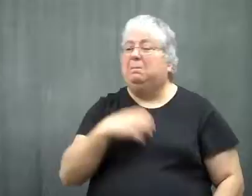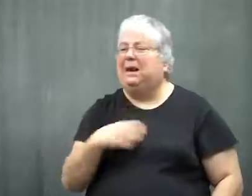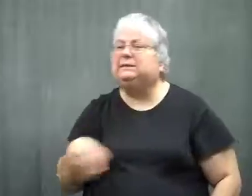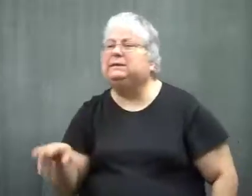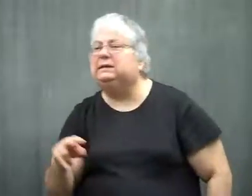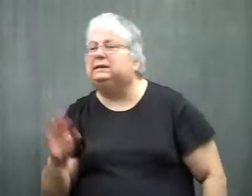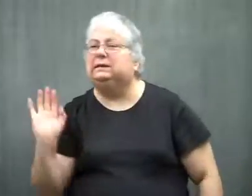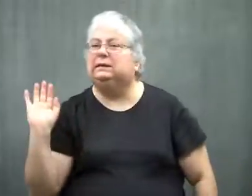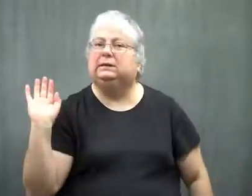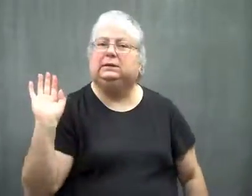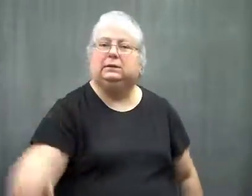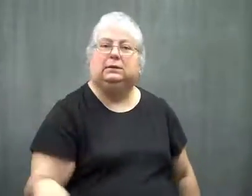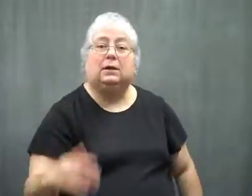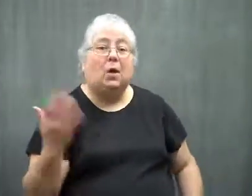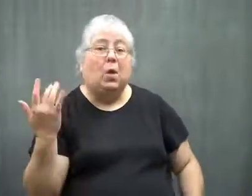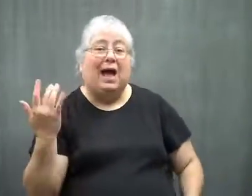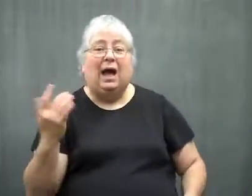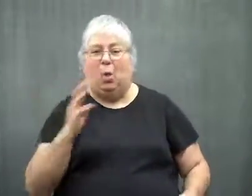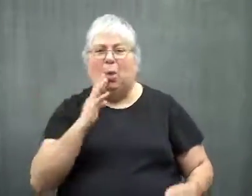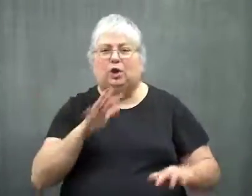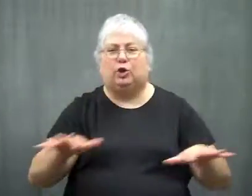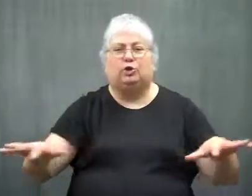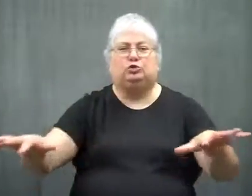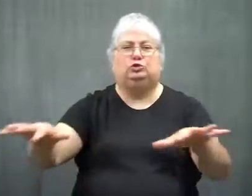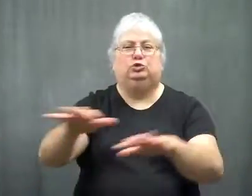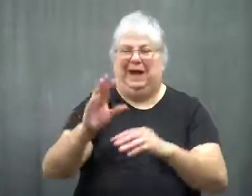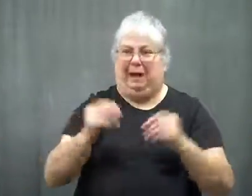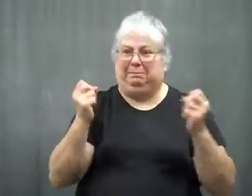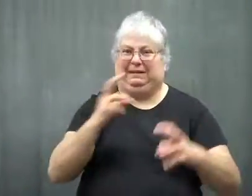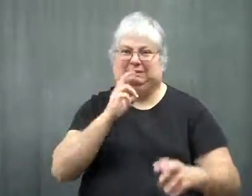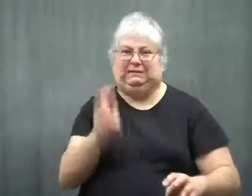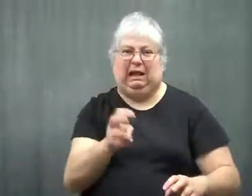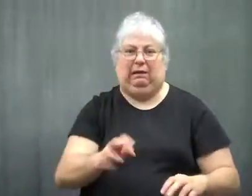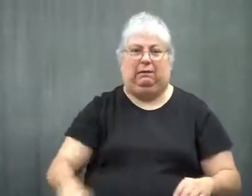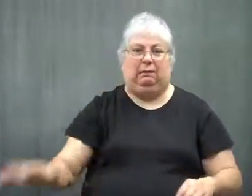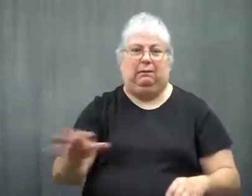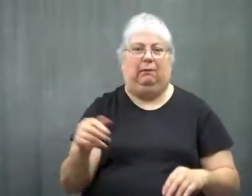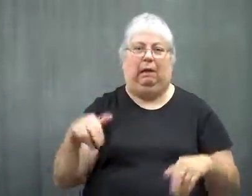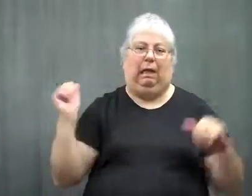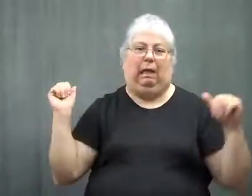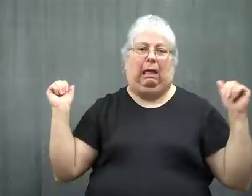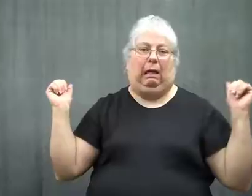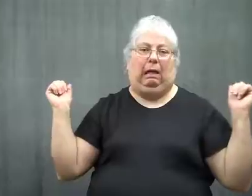The police didn't want to investigate because the area was underwater and snake infested.